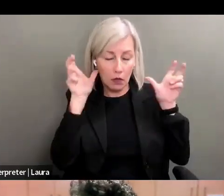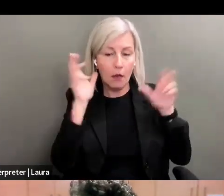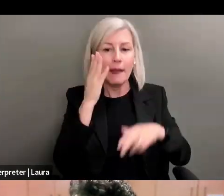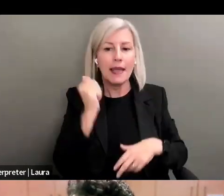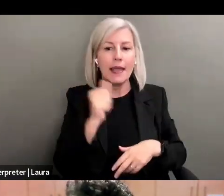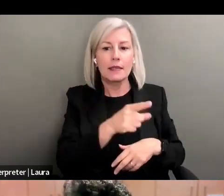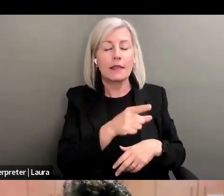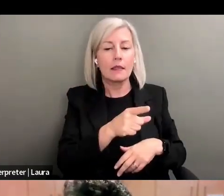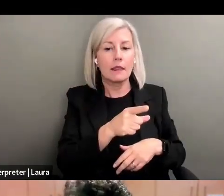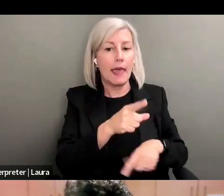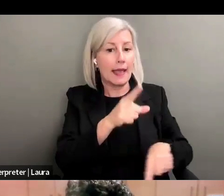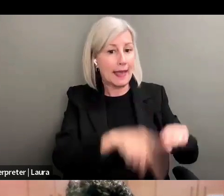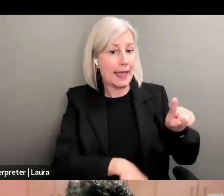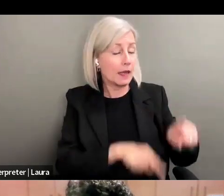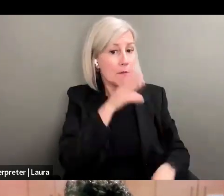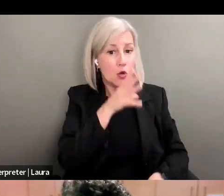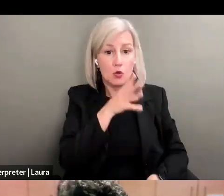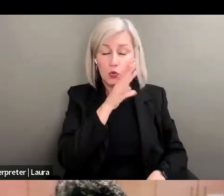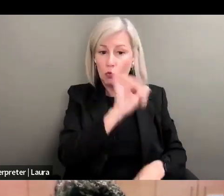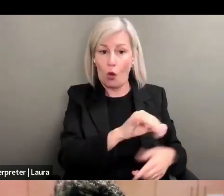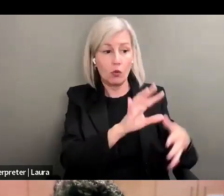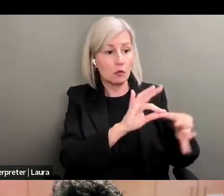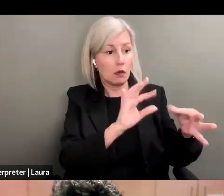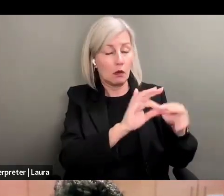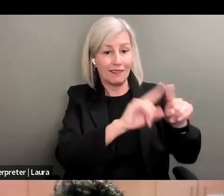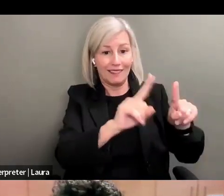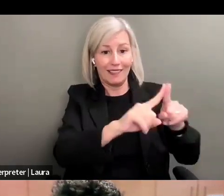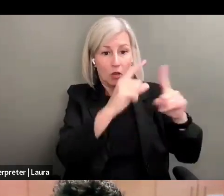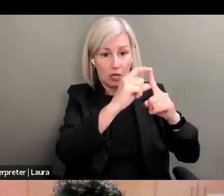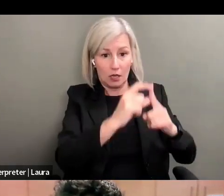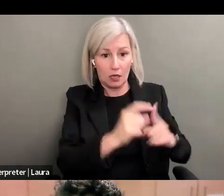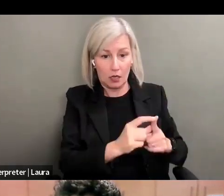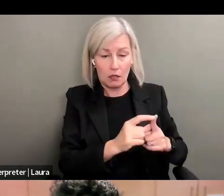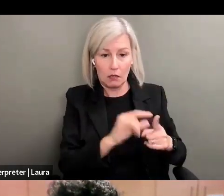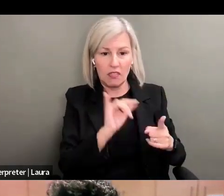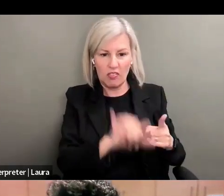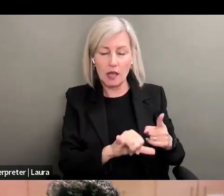ability to produce those different phonemes is a direct reflection often